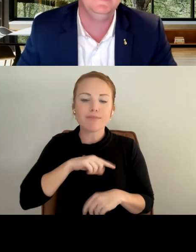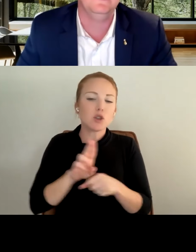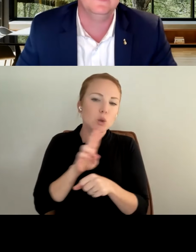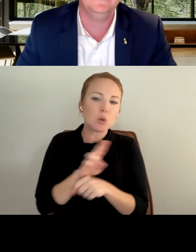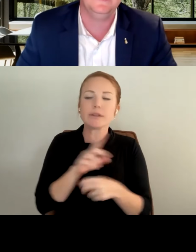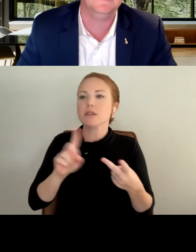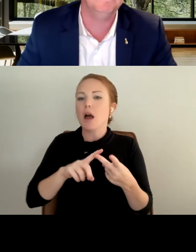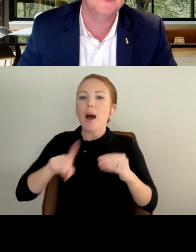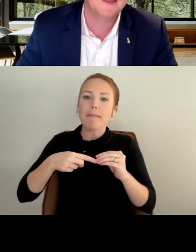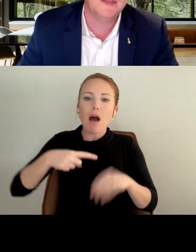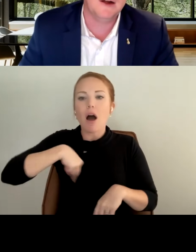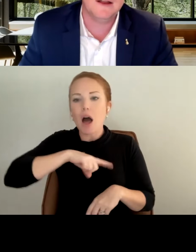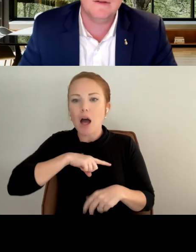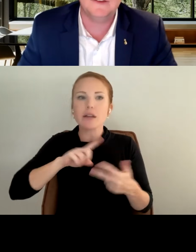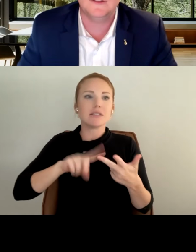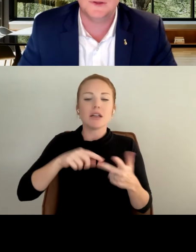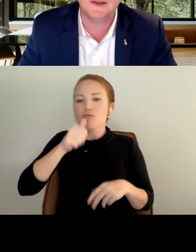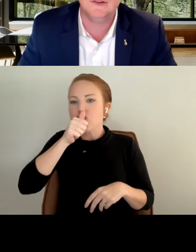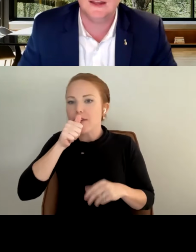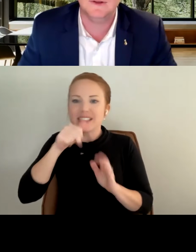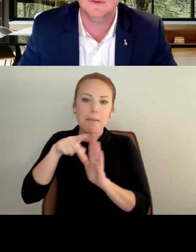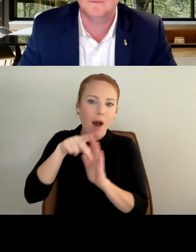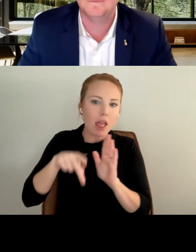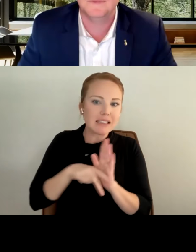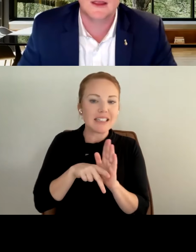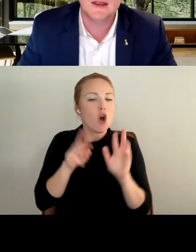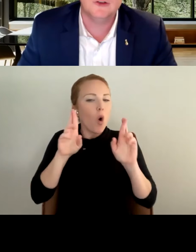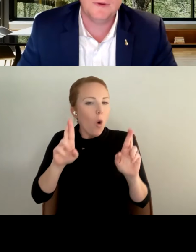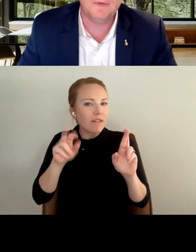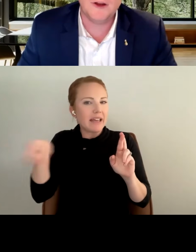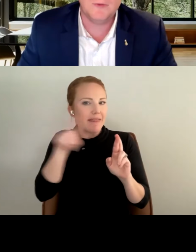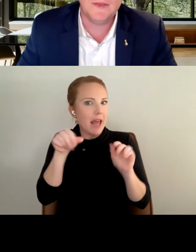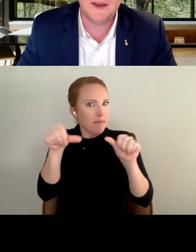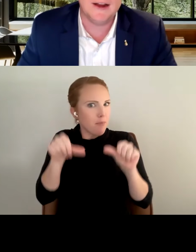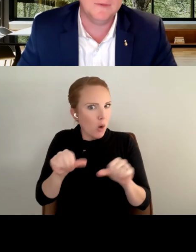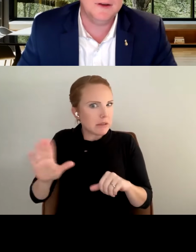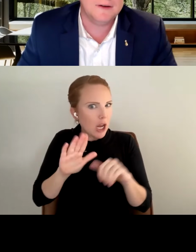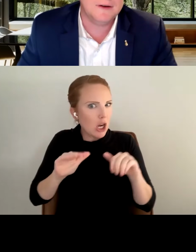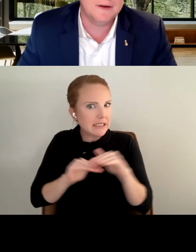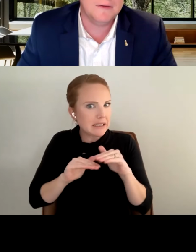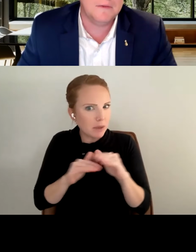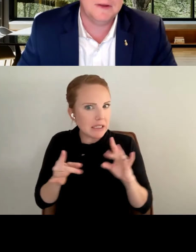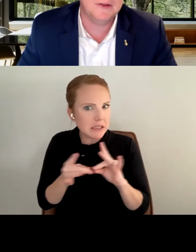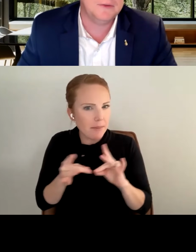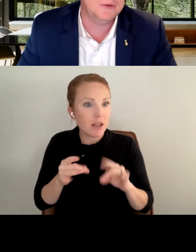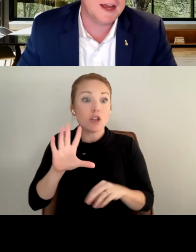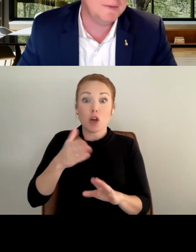page is listing their accessibility statements. So before you read the document, because those